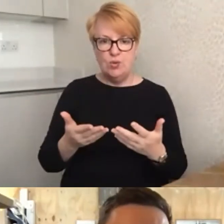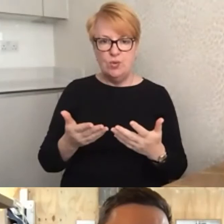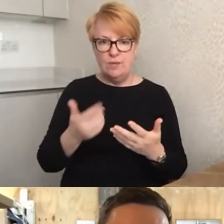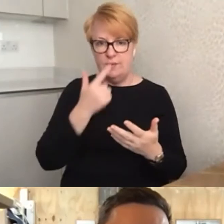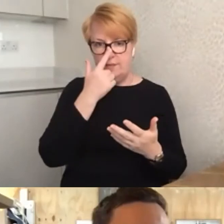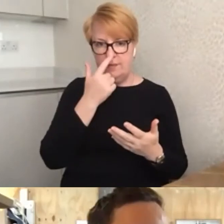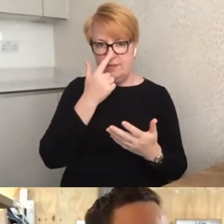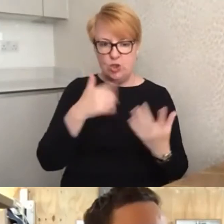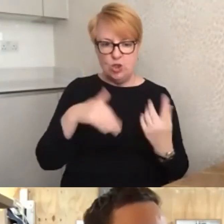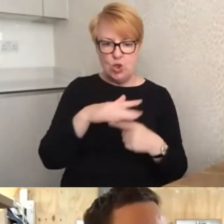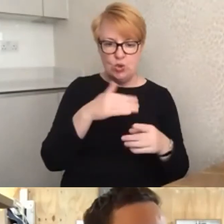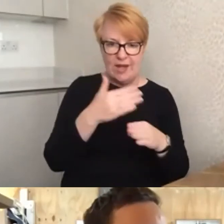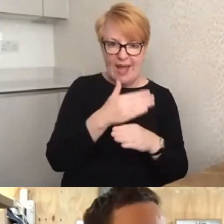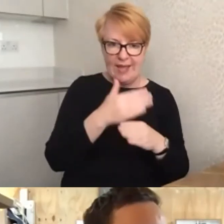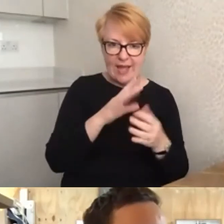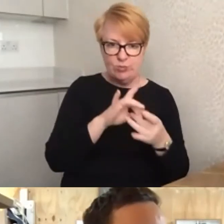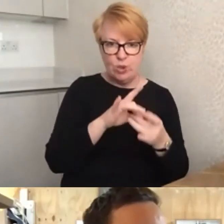engaged projects that deem to do the absolute opposite,